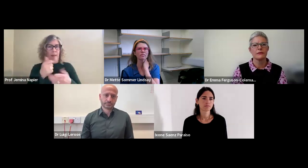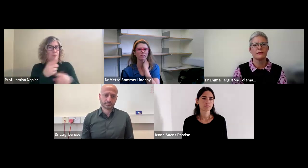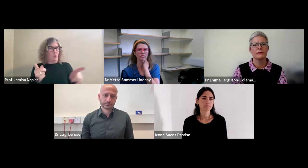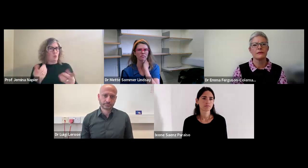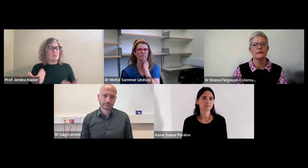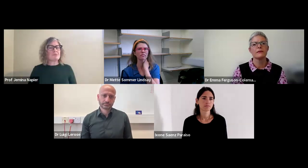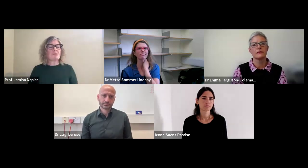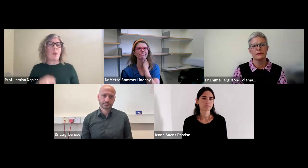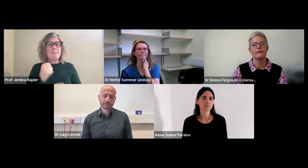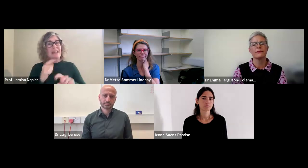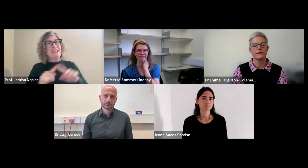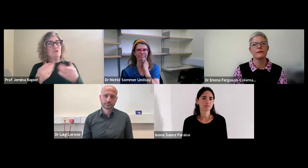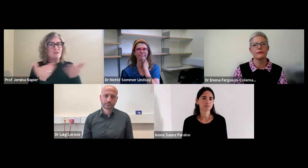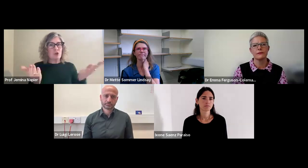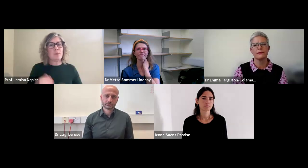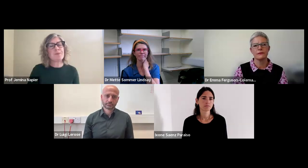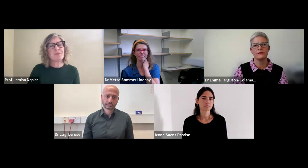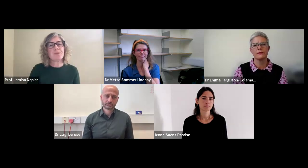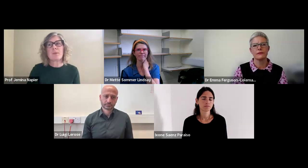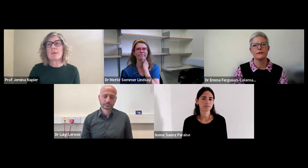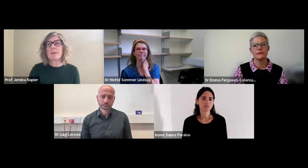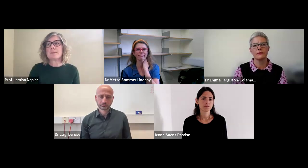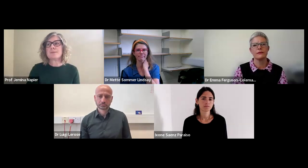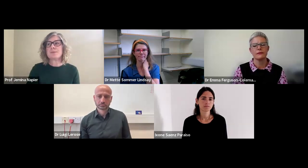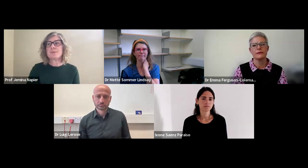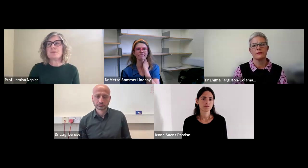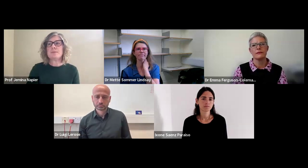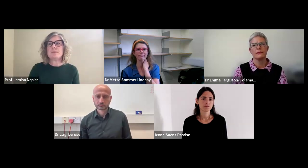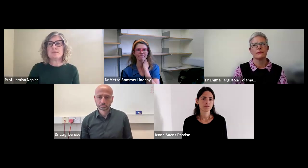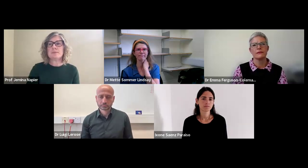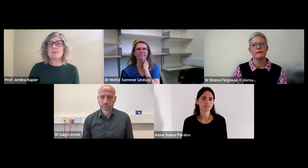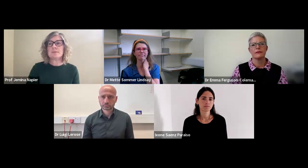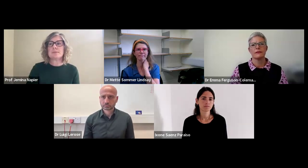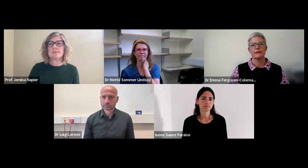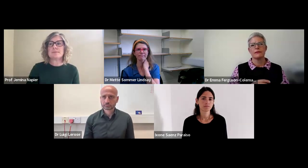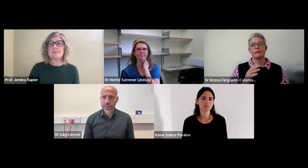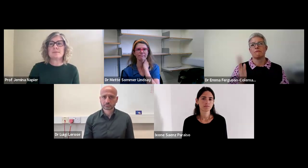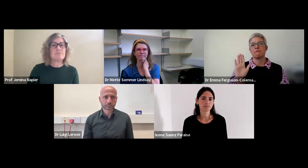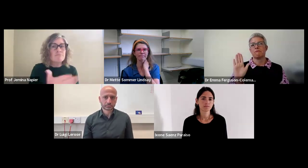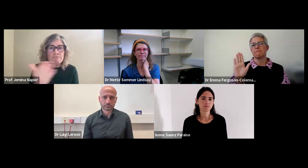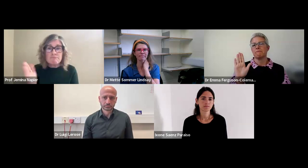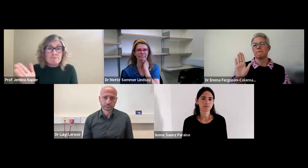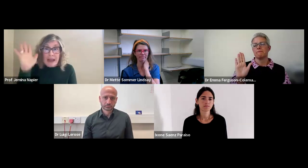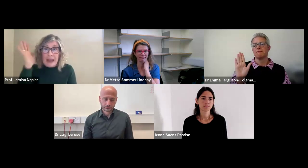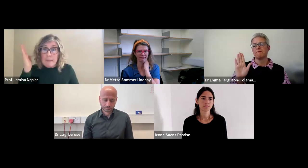you're going to apply for funding, what would be helpful to you? What do you need that's different?